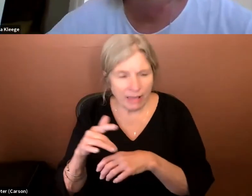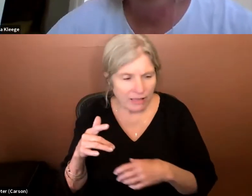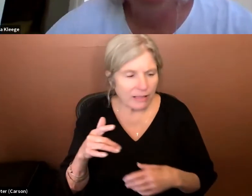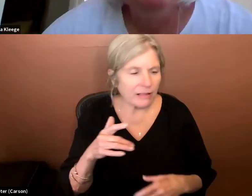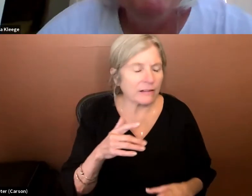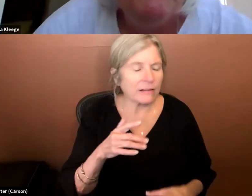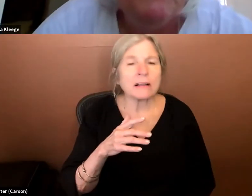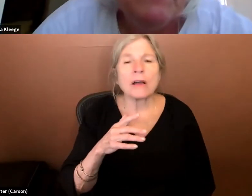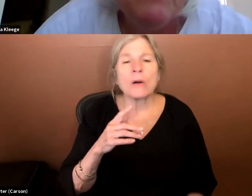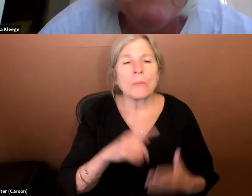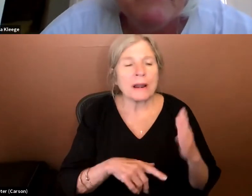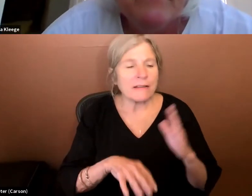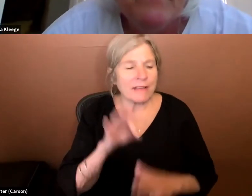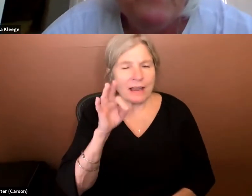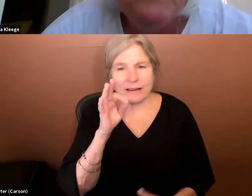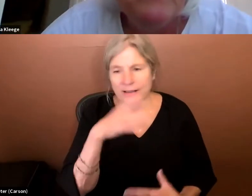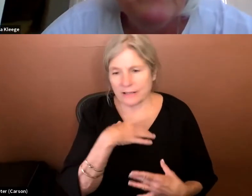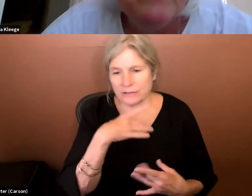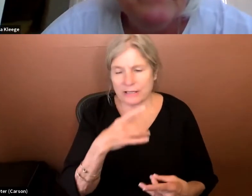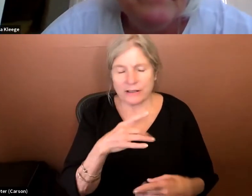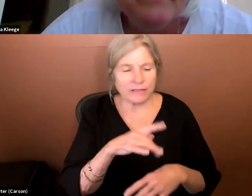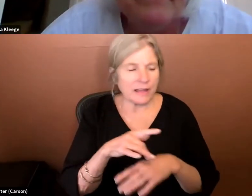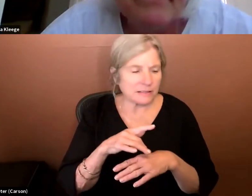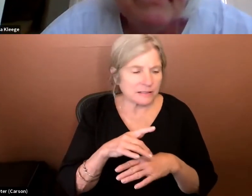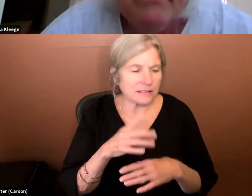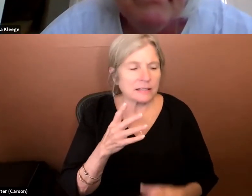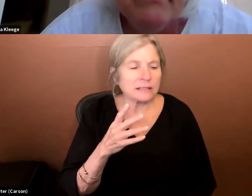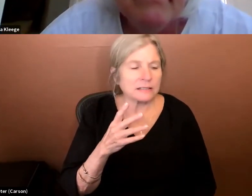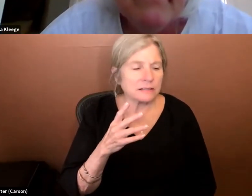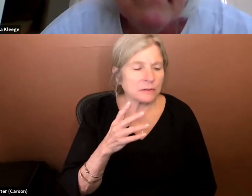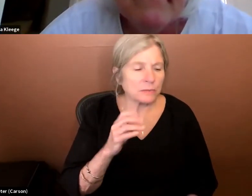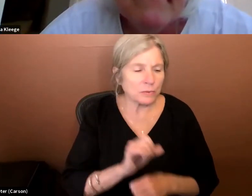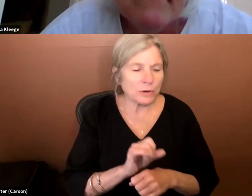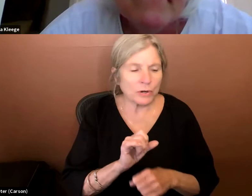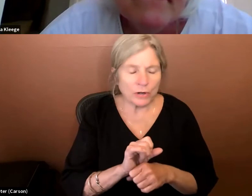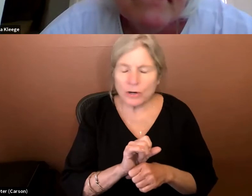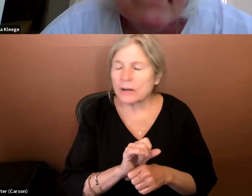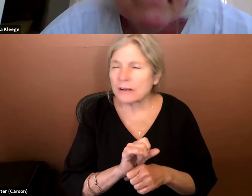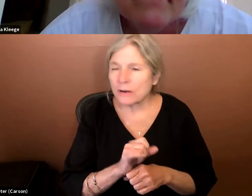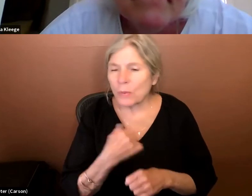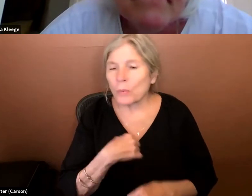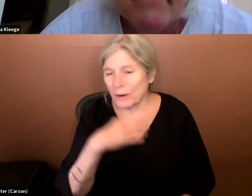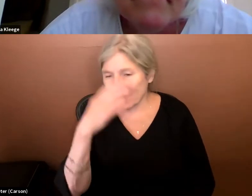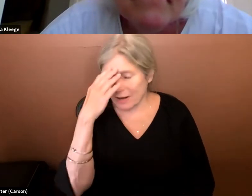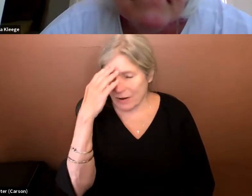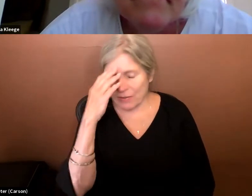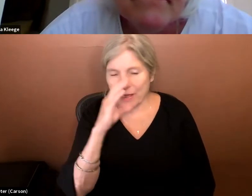very interesting is it activates because we know, for example, how comics are